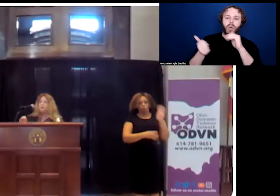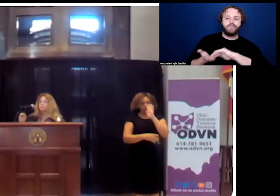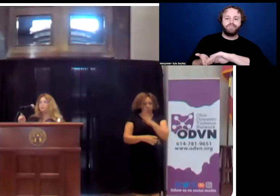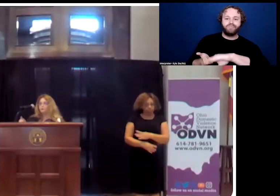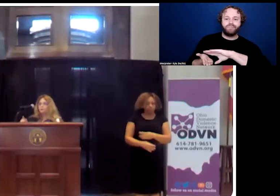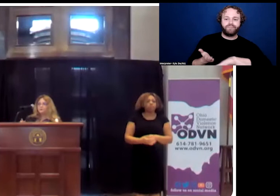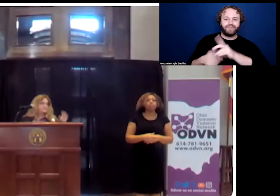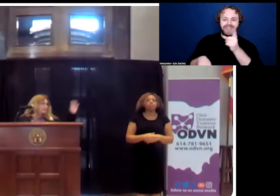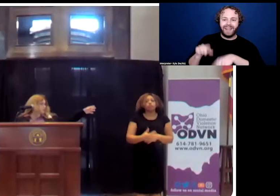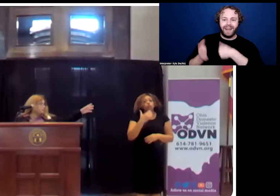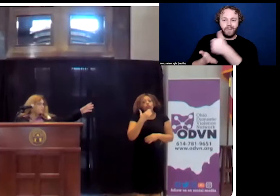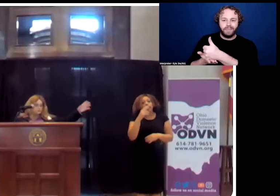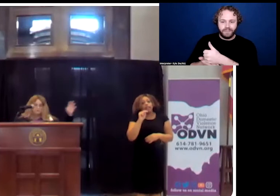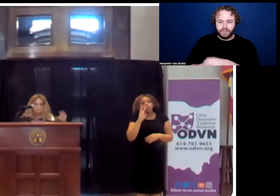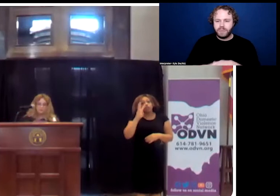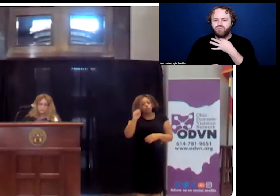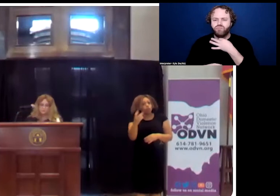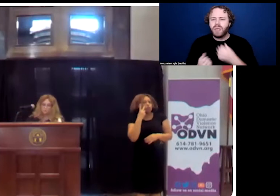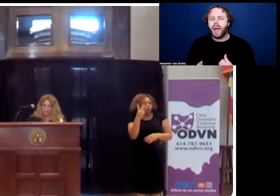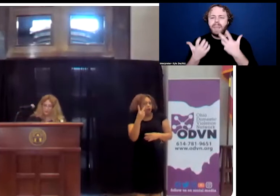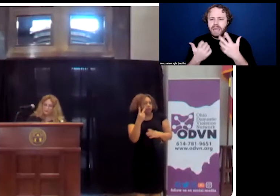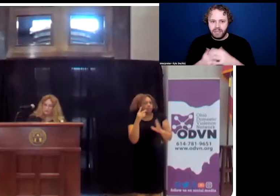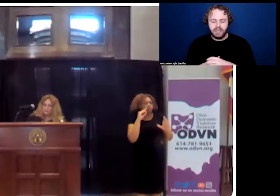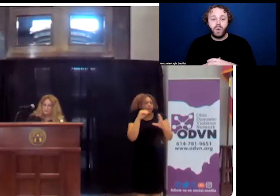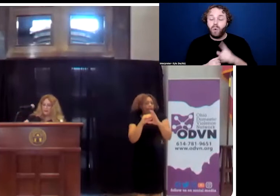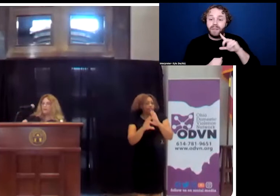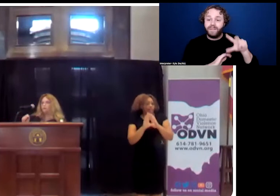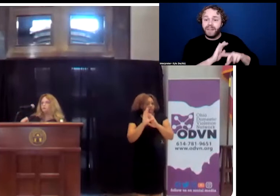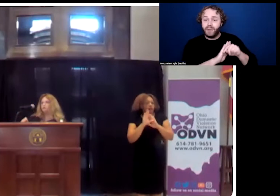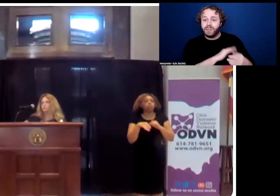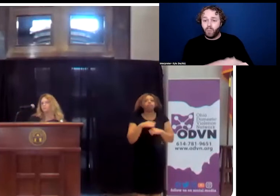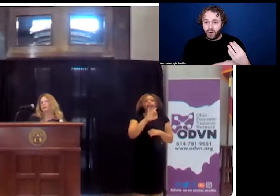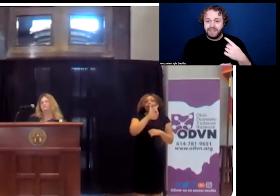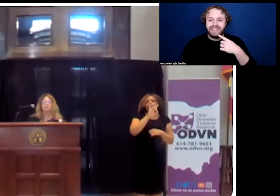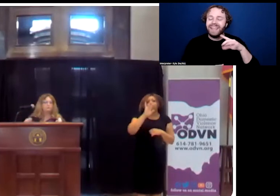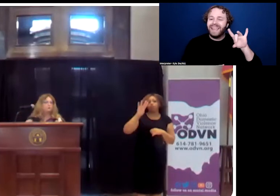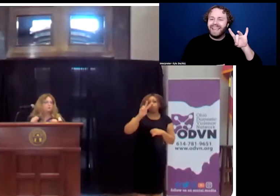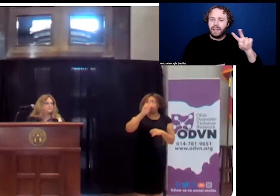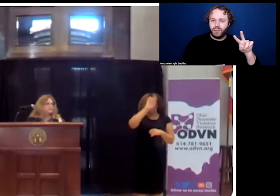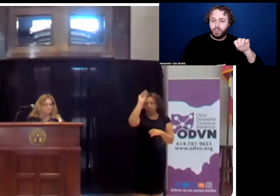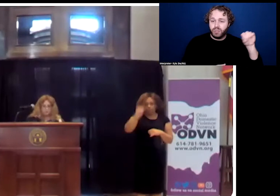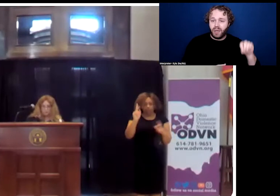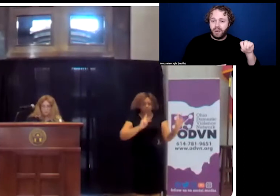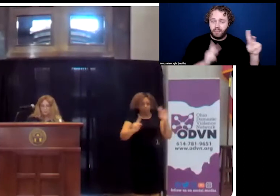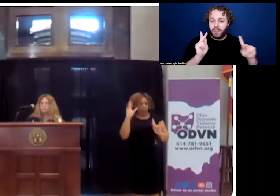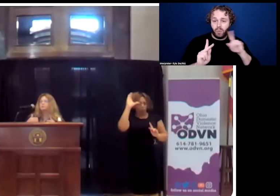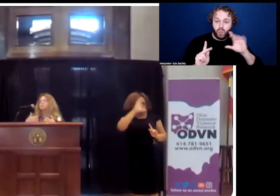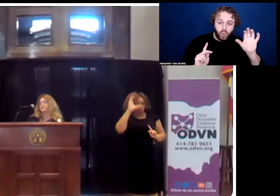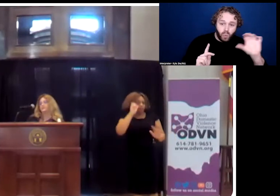So the good news is, and I think we saw this in the video this morning, that 82% of folks who are seeking shelter receive it.